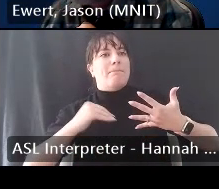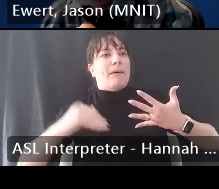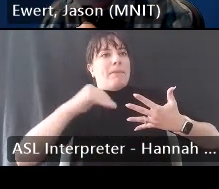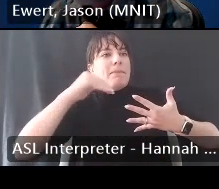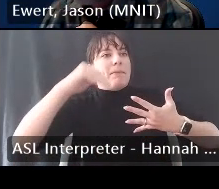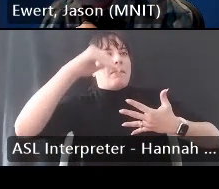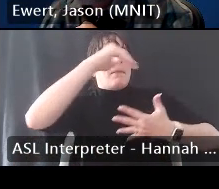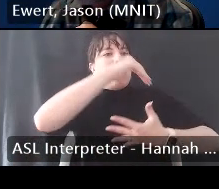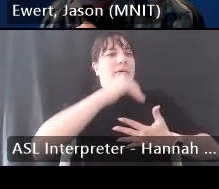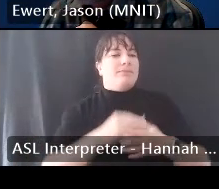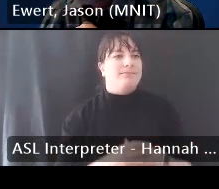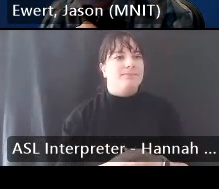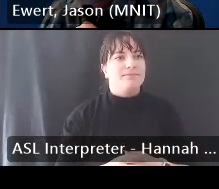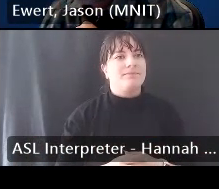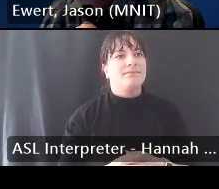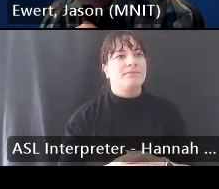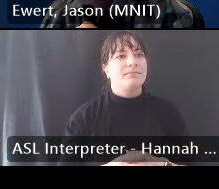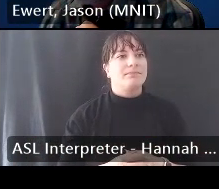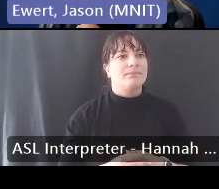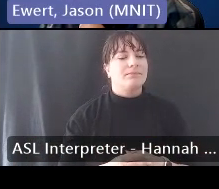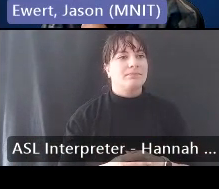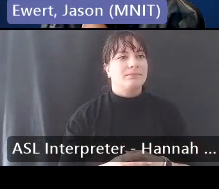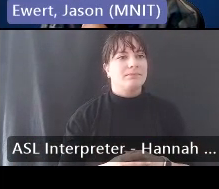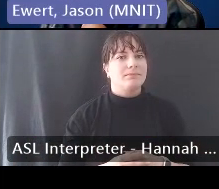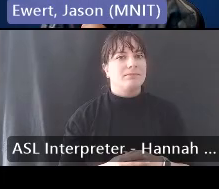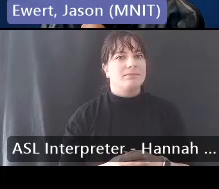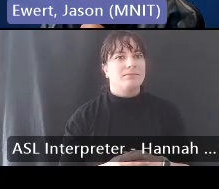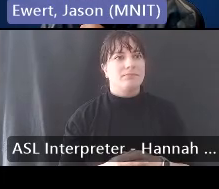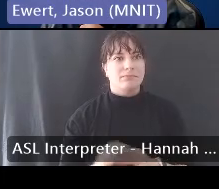Skip to map's text search. OK, we got the skip link.